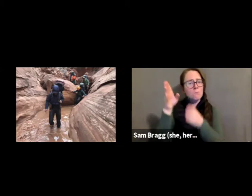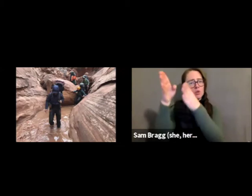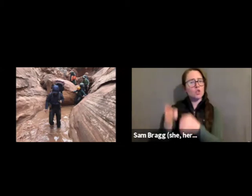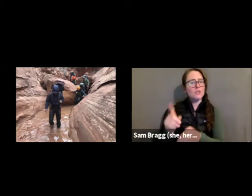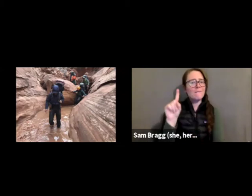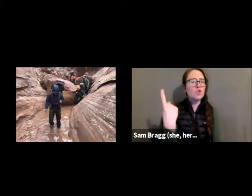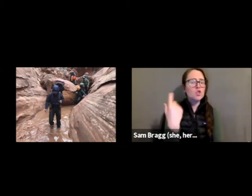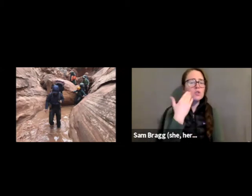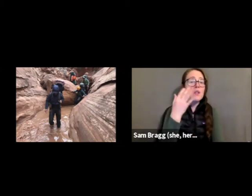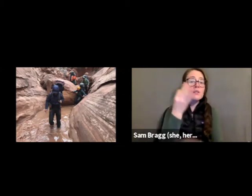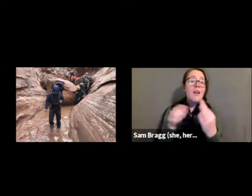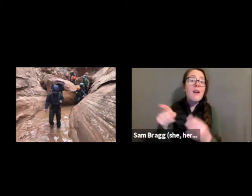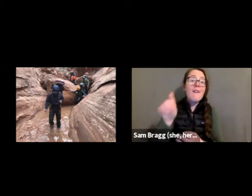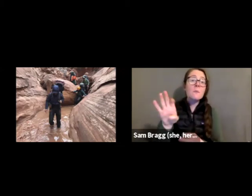and i think that was a game for them as well